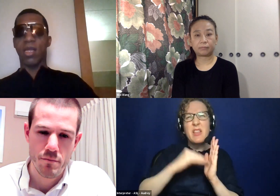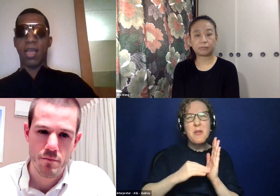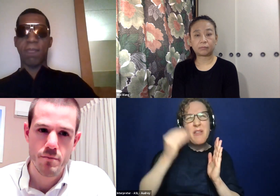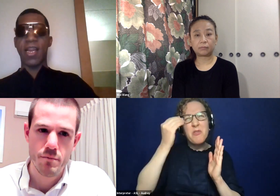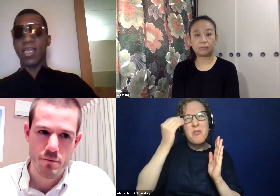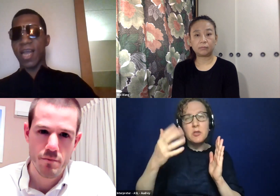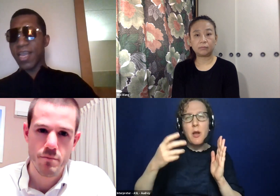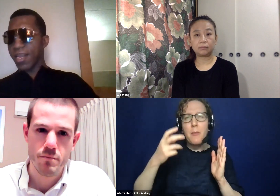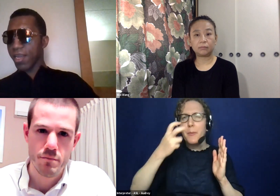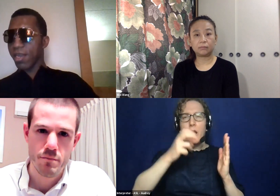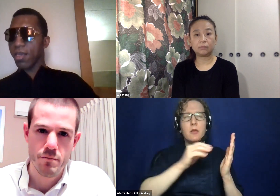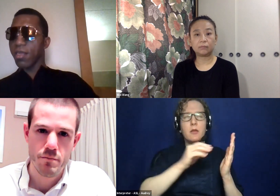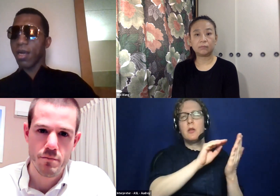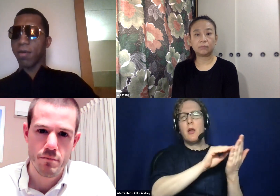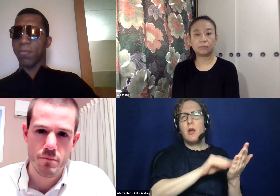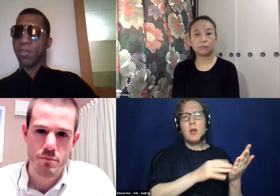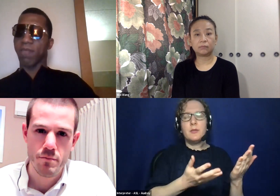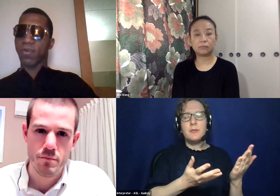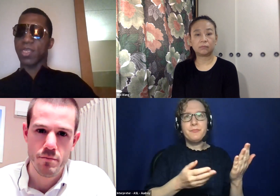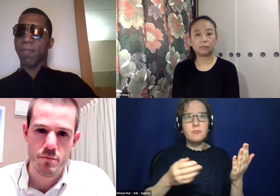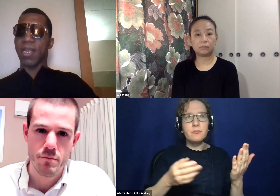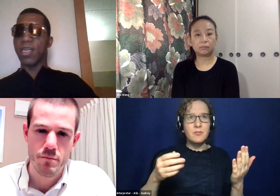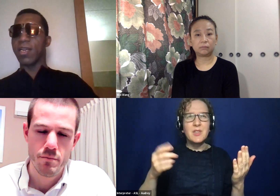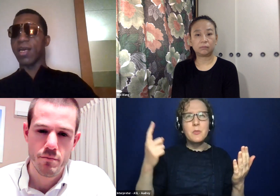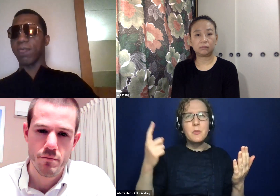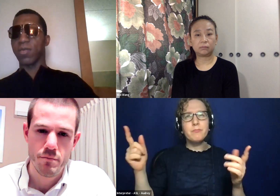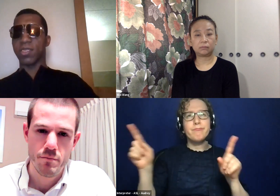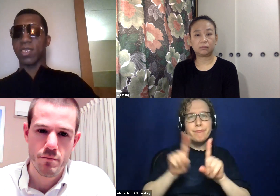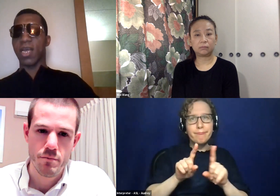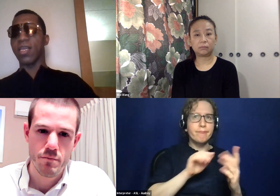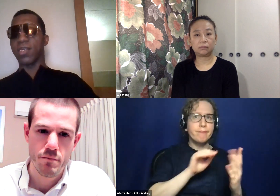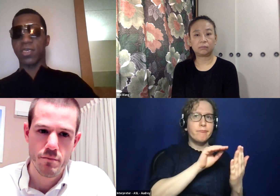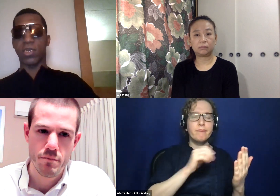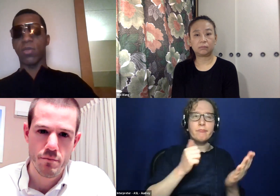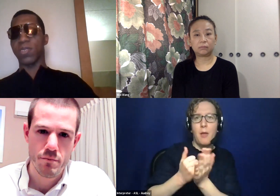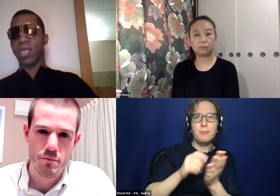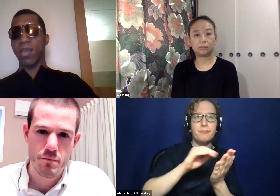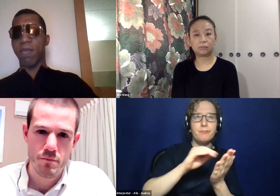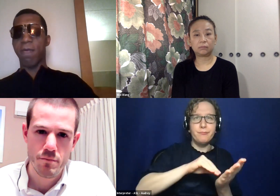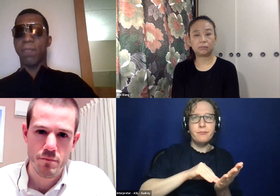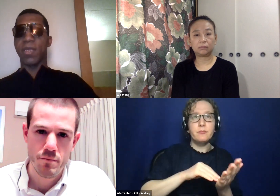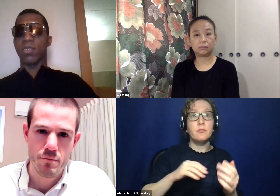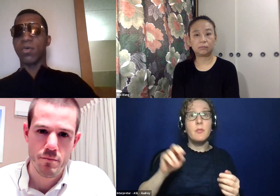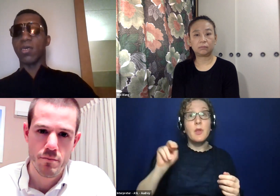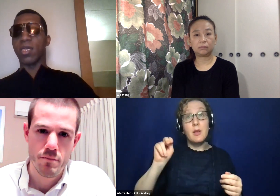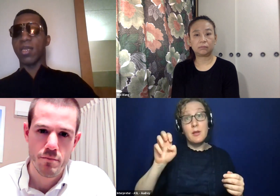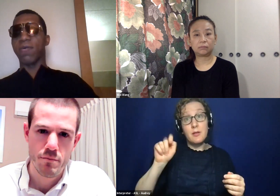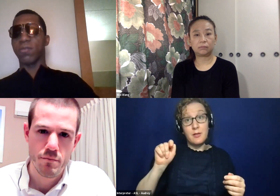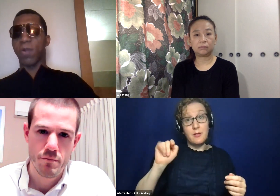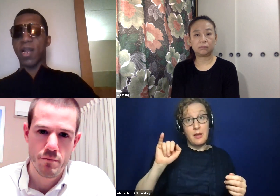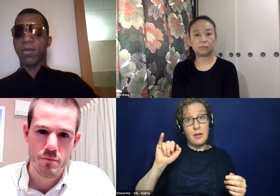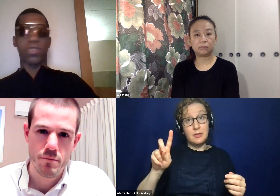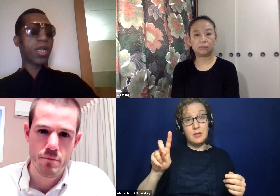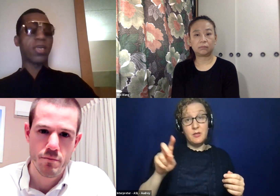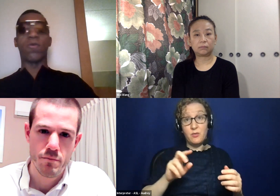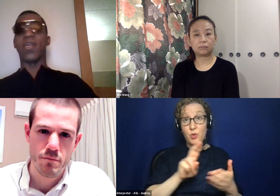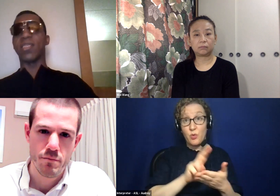like, my net ID. The first time I did that was at the Education USA, so that was where I also got